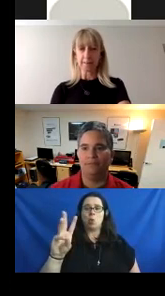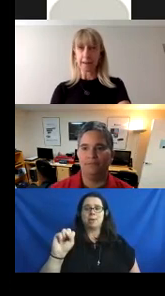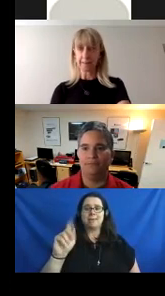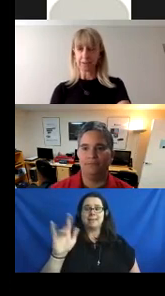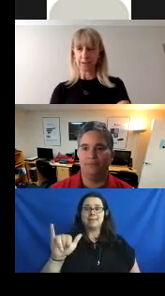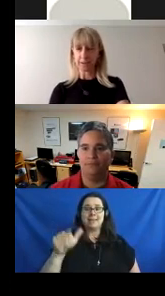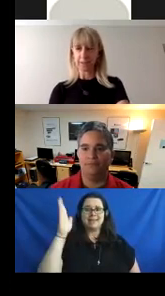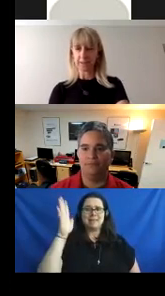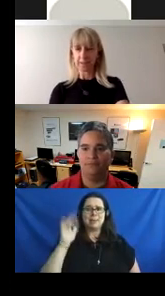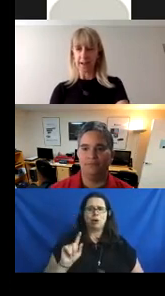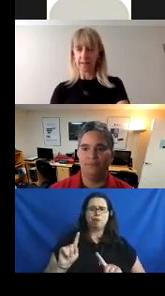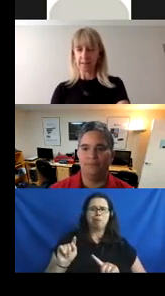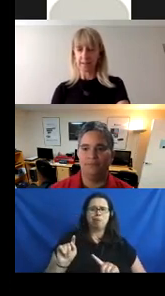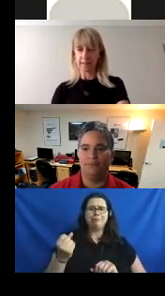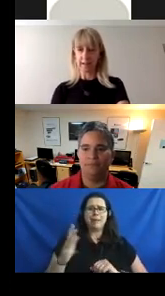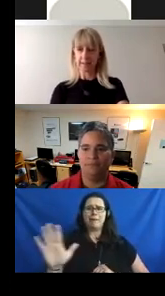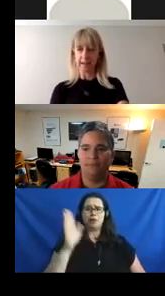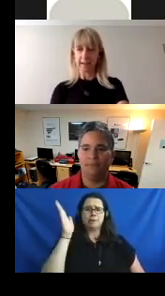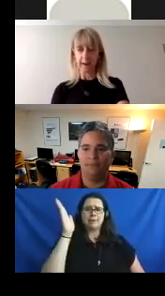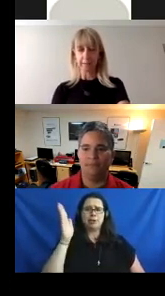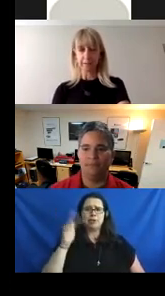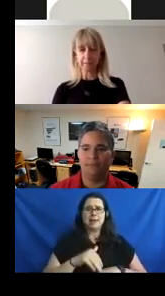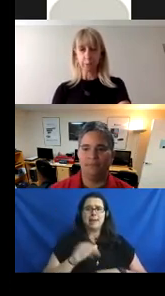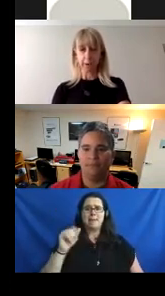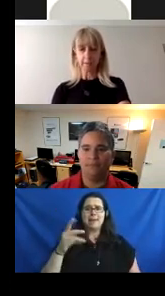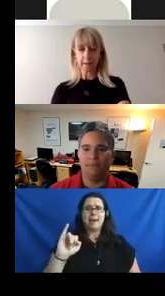I HAVE ATTENDED MANY OF HER SESSIONS AND